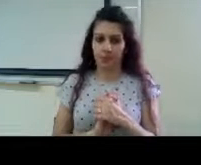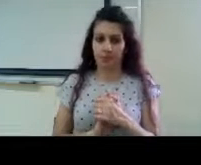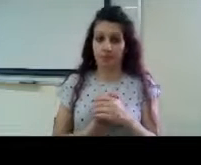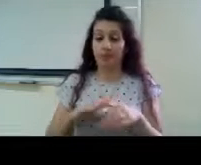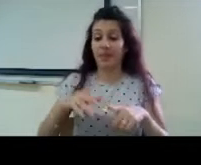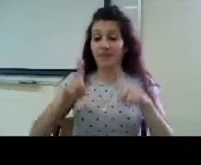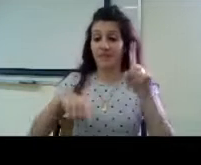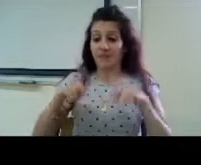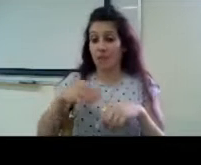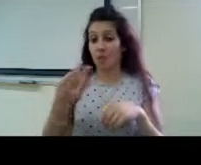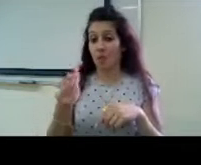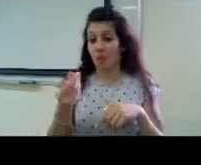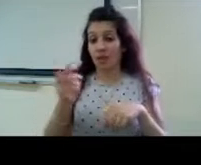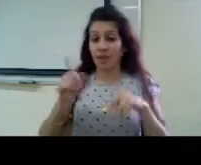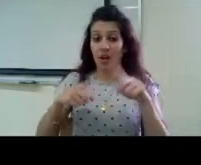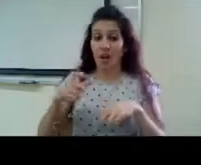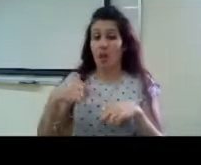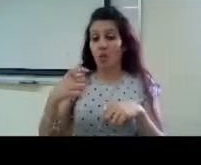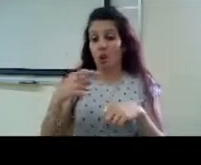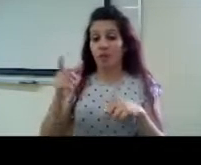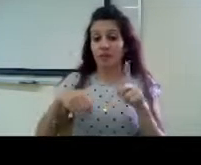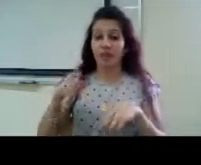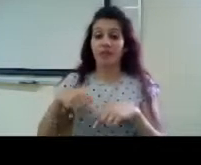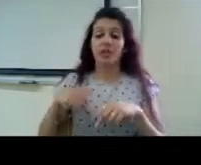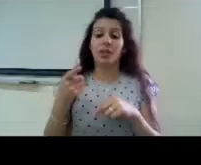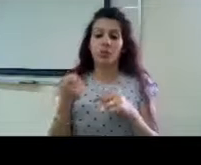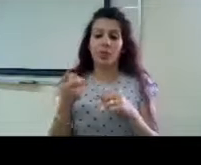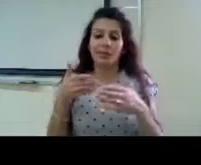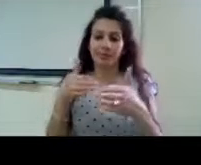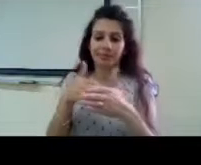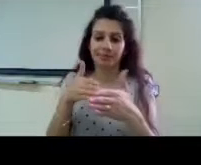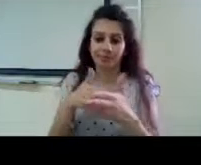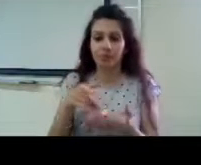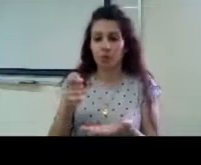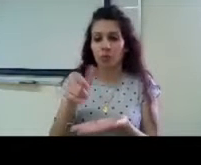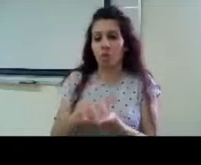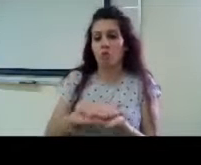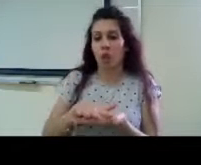core values of our organization the transparency in the documentation that